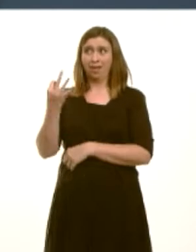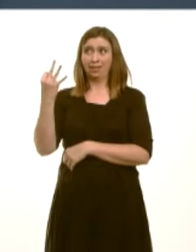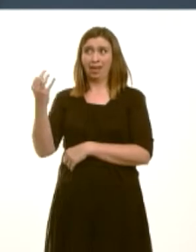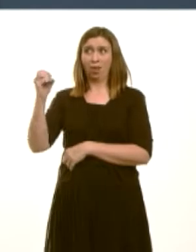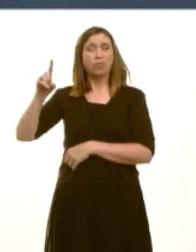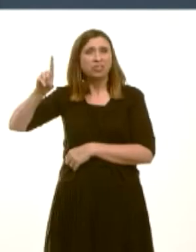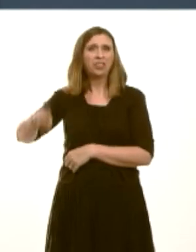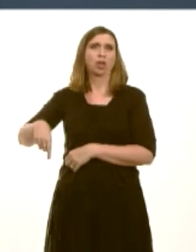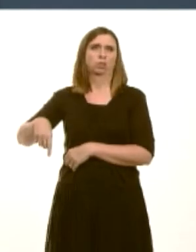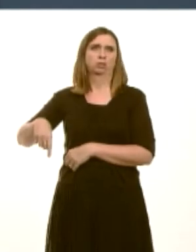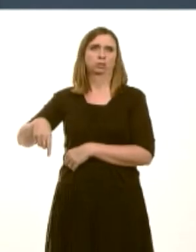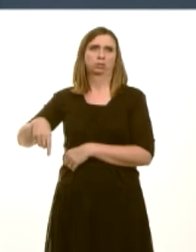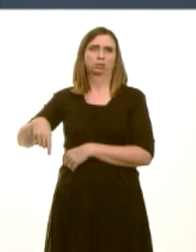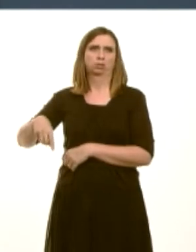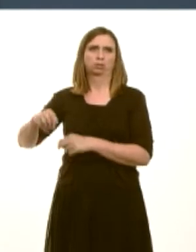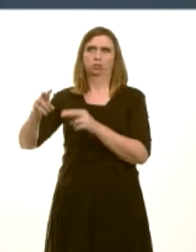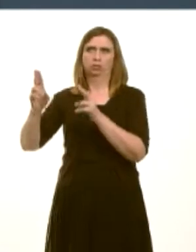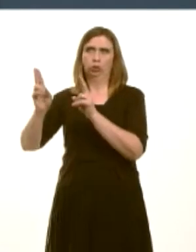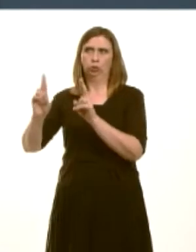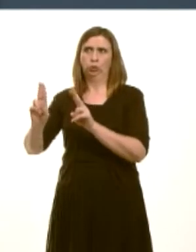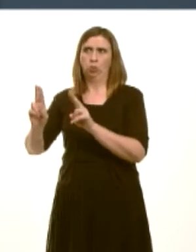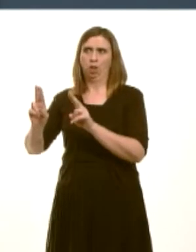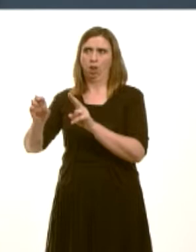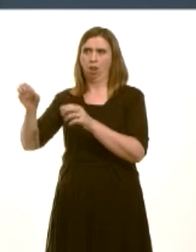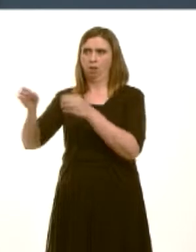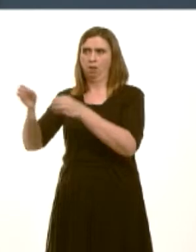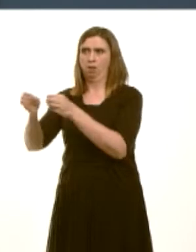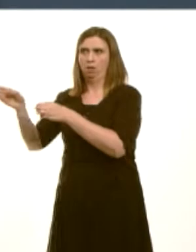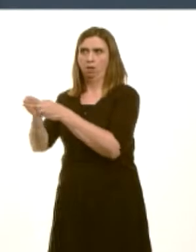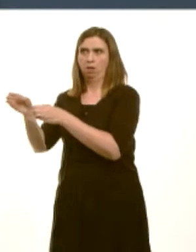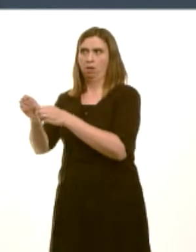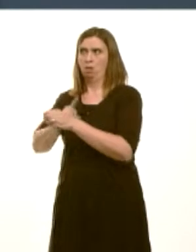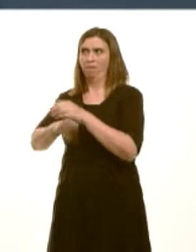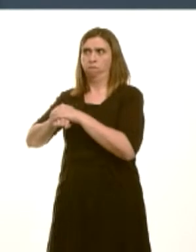880,000 school places over the course of the next decade. The principal cause of this is